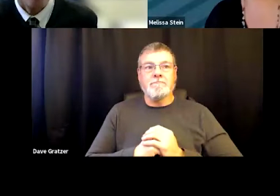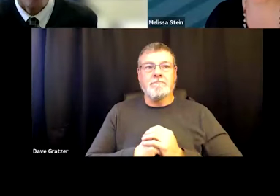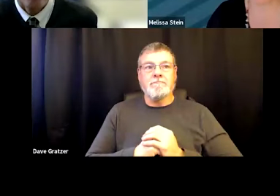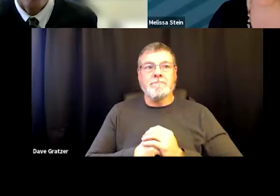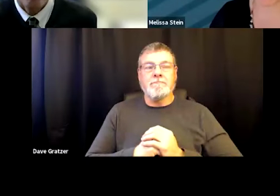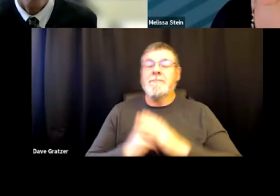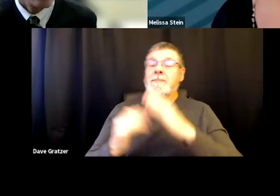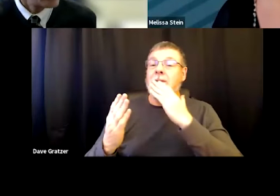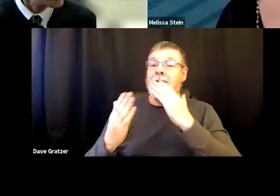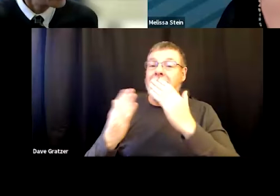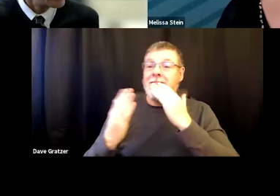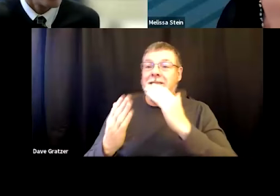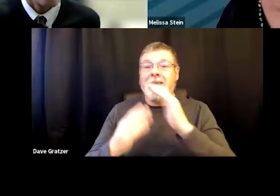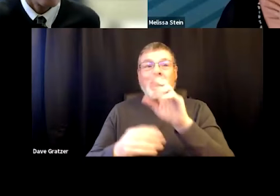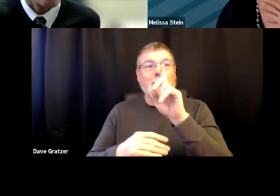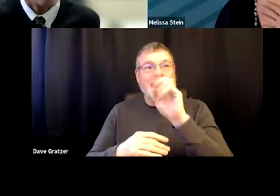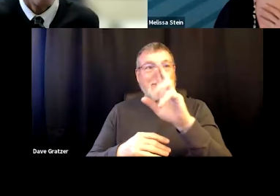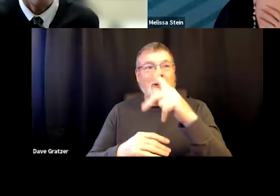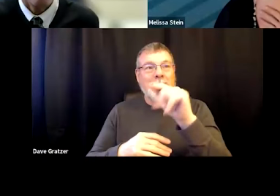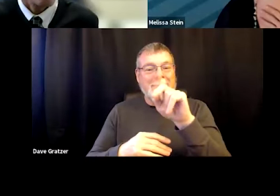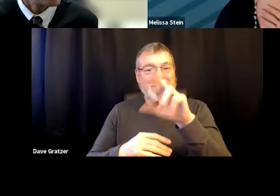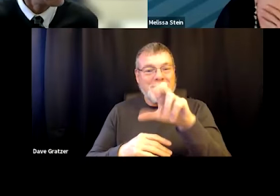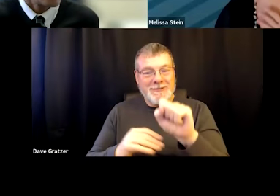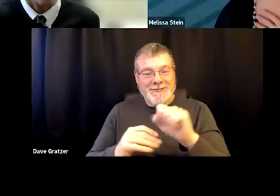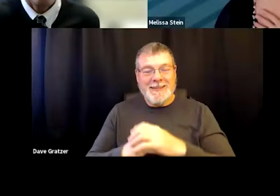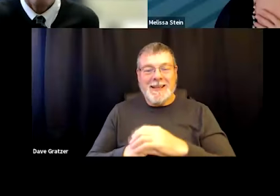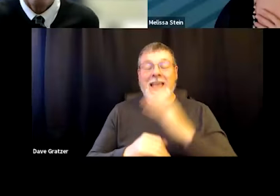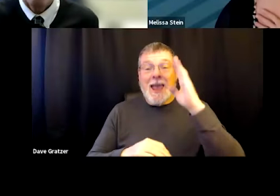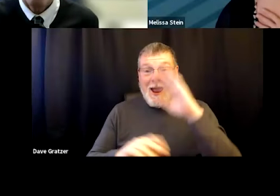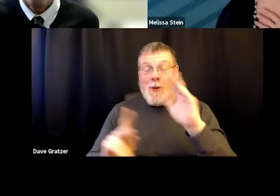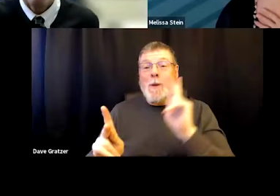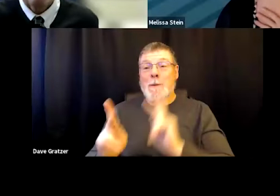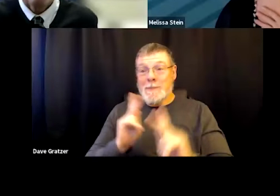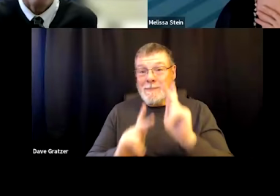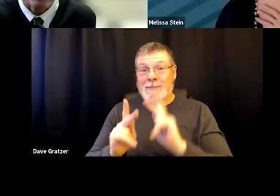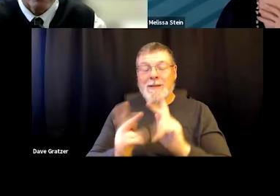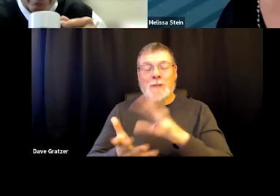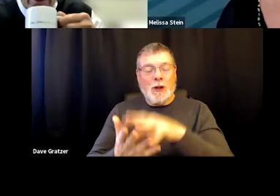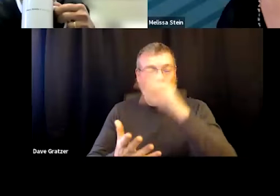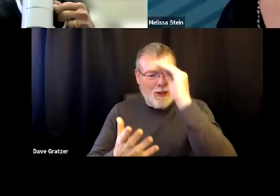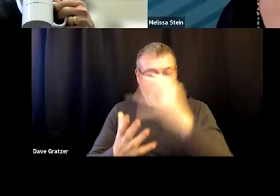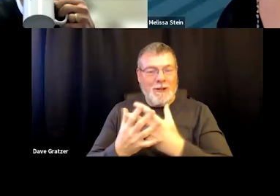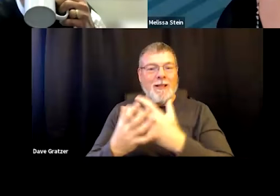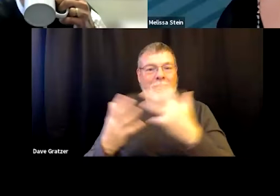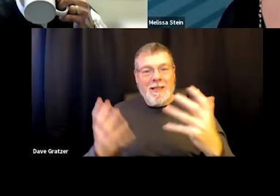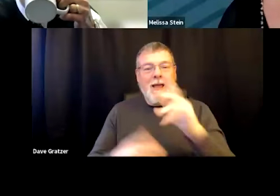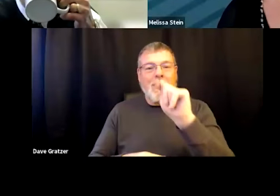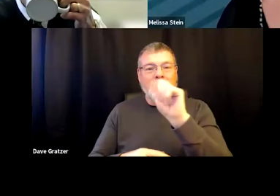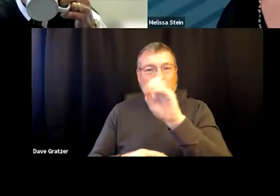Well, thank you so much, Dr. Peters. I know that folks got a lot out of all of the tools that you shared.